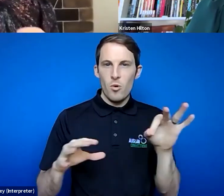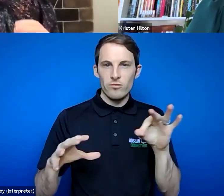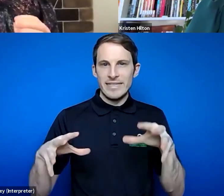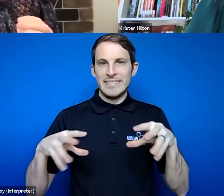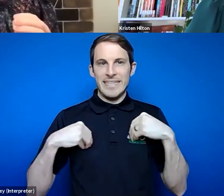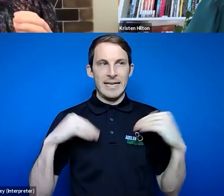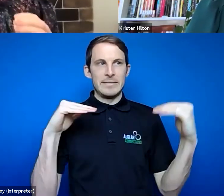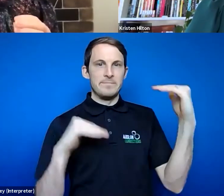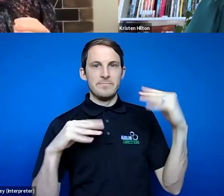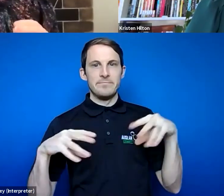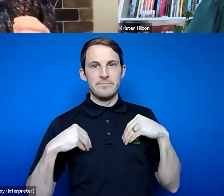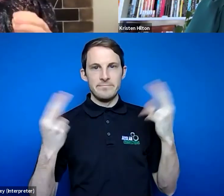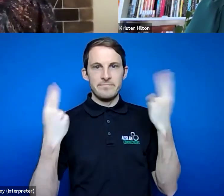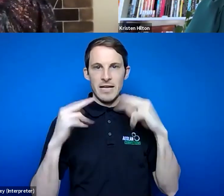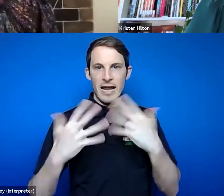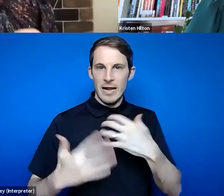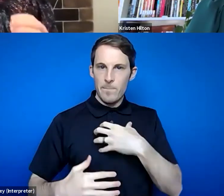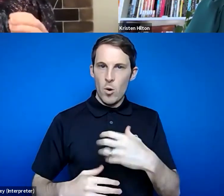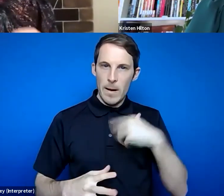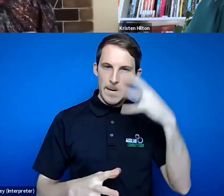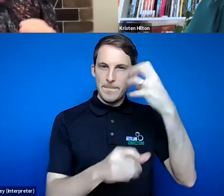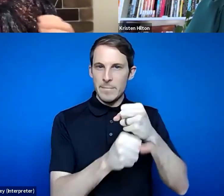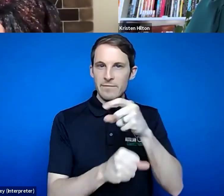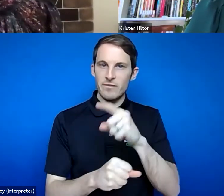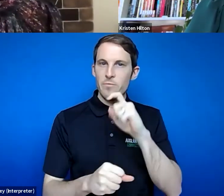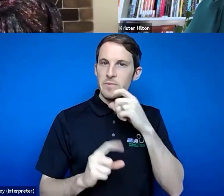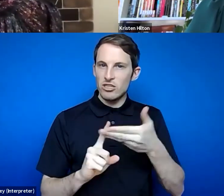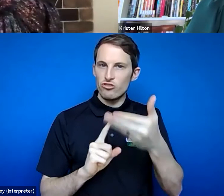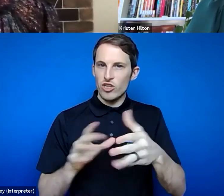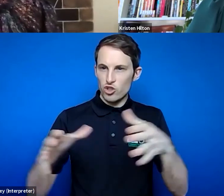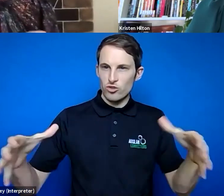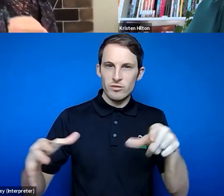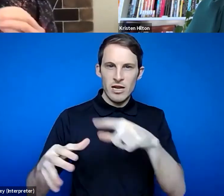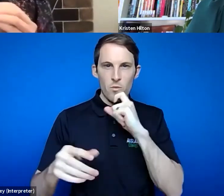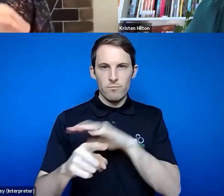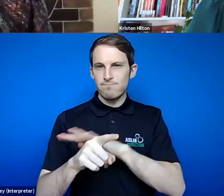anymore. I think that they are going to be a generation that brings huge change. I think